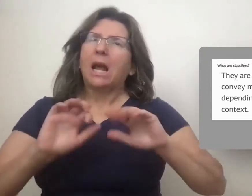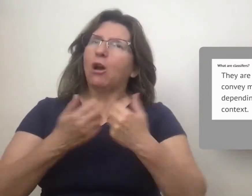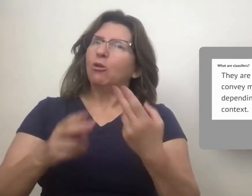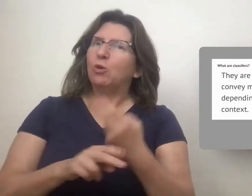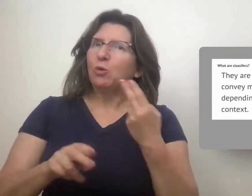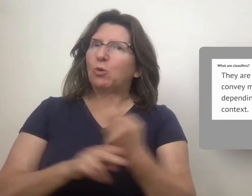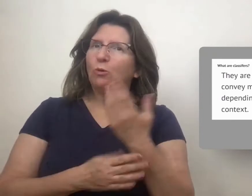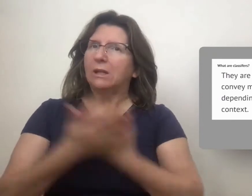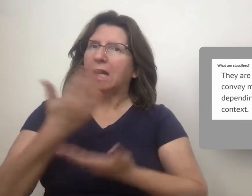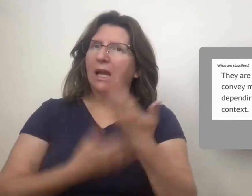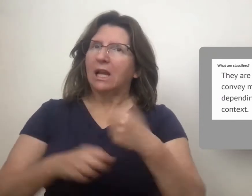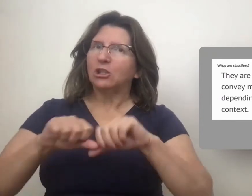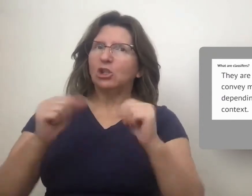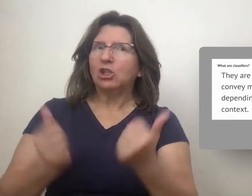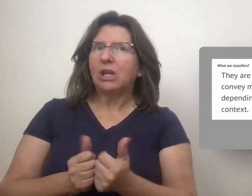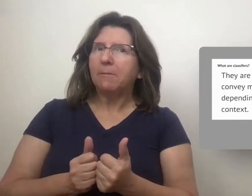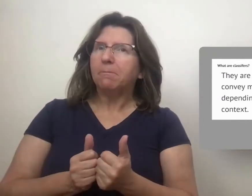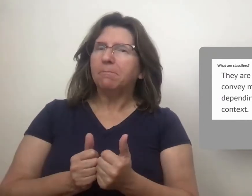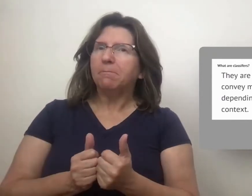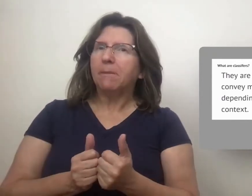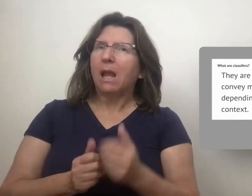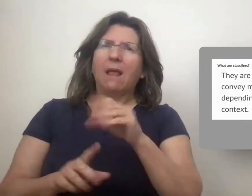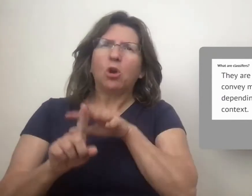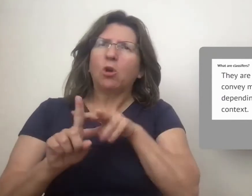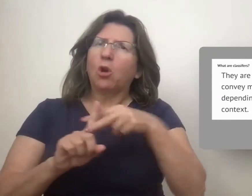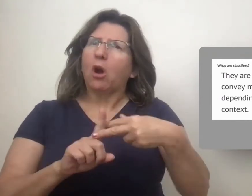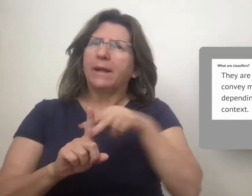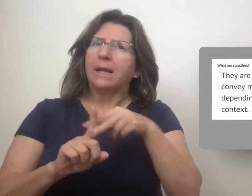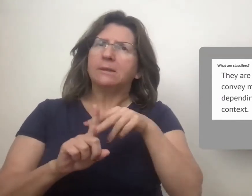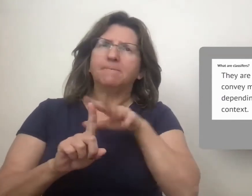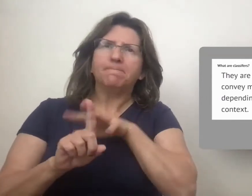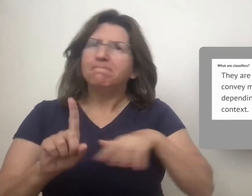Possibly multiple meanings, depending on how you use them.